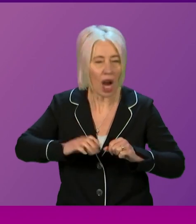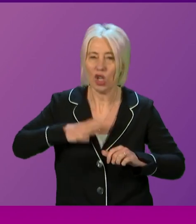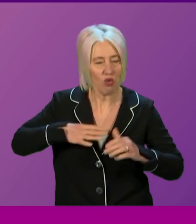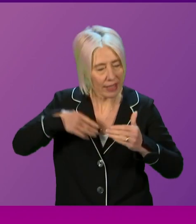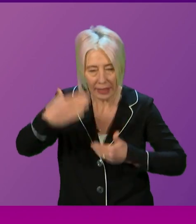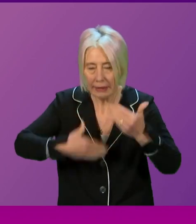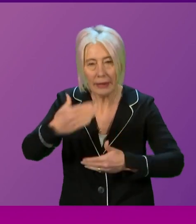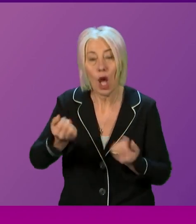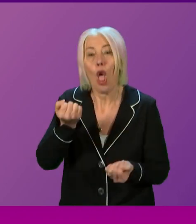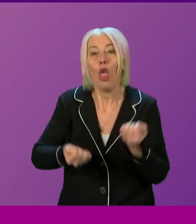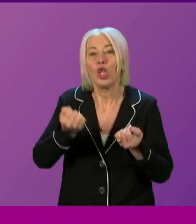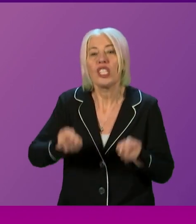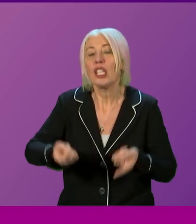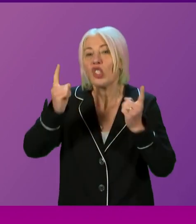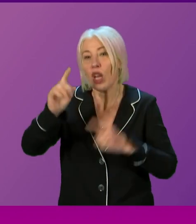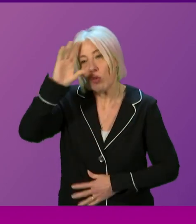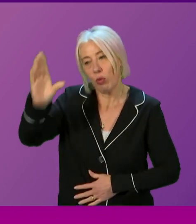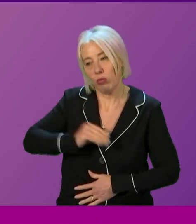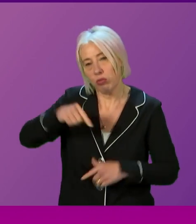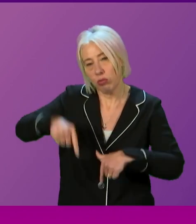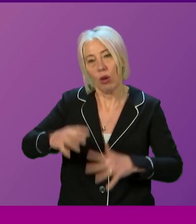secretary will keep the Parliament updated as appropriate.